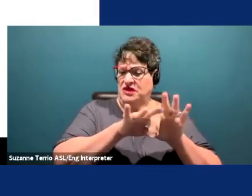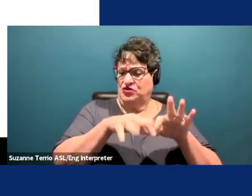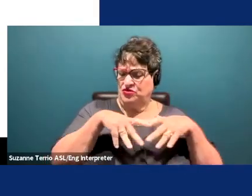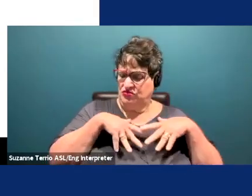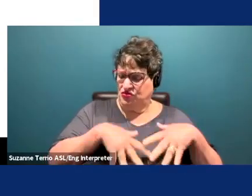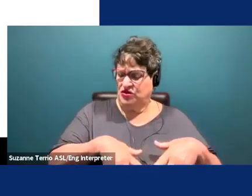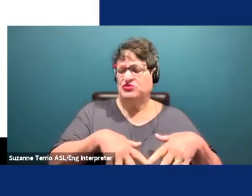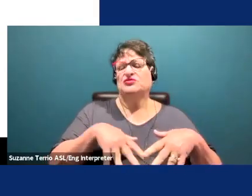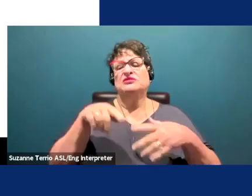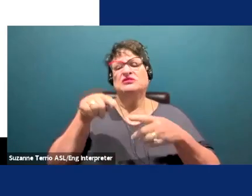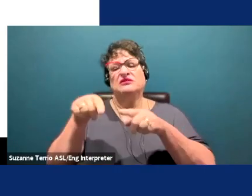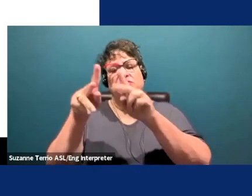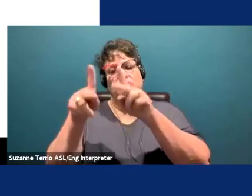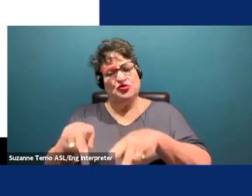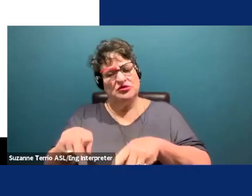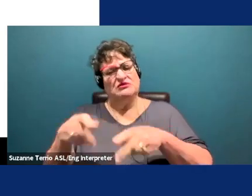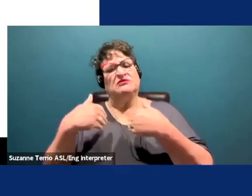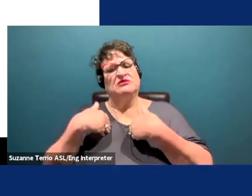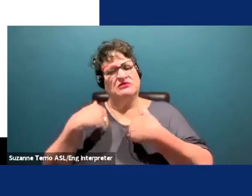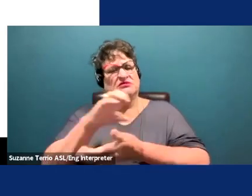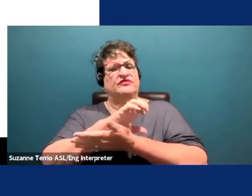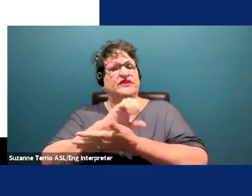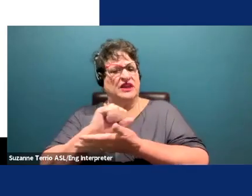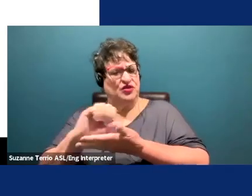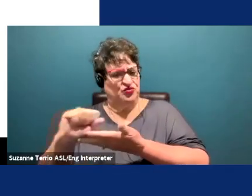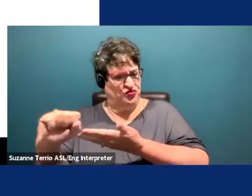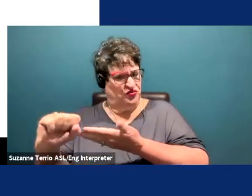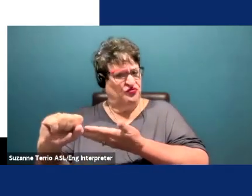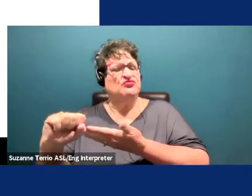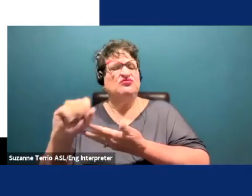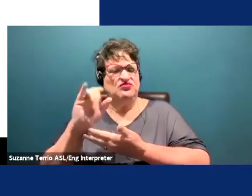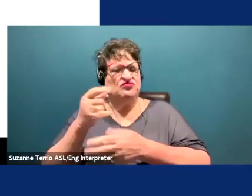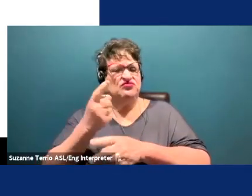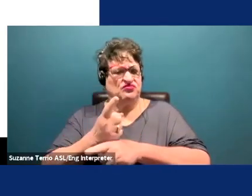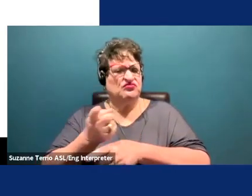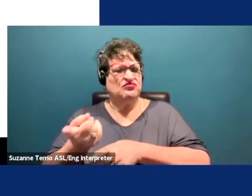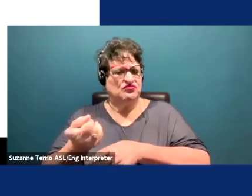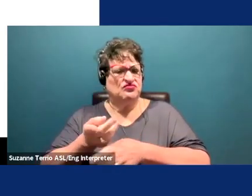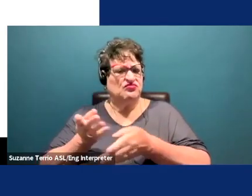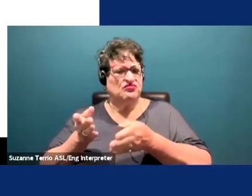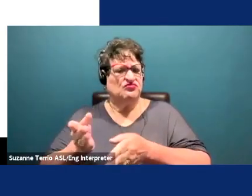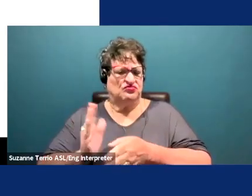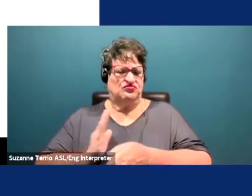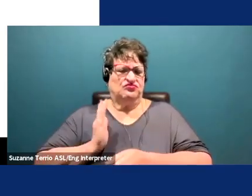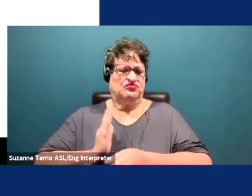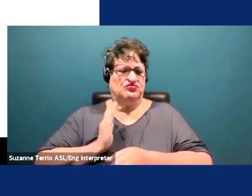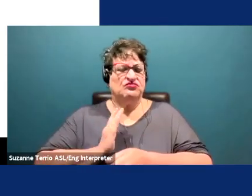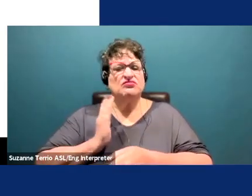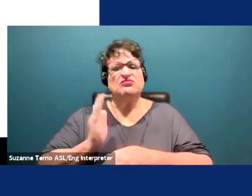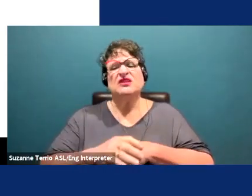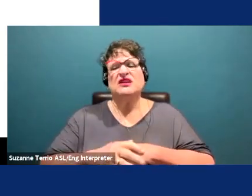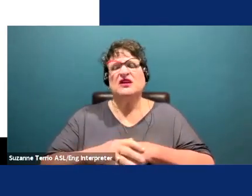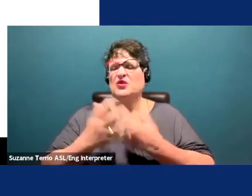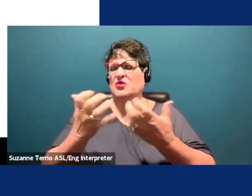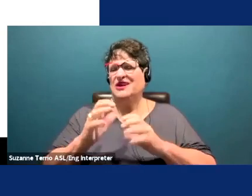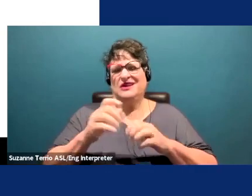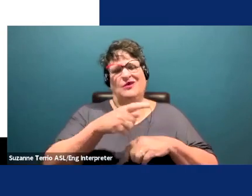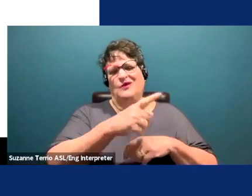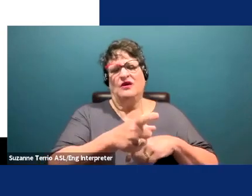We want to also avoid euphemisms and imprecise terminology like special needs or differently abled or mental health issues.